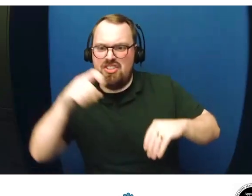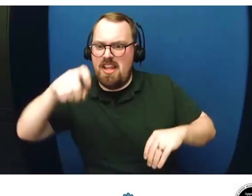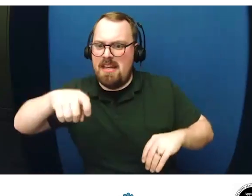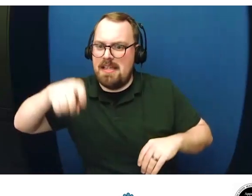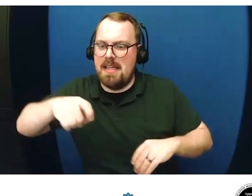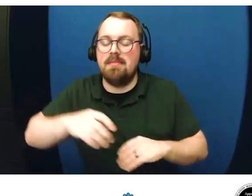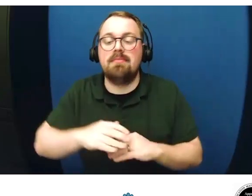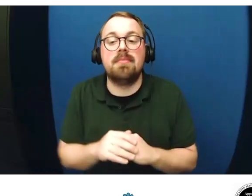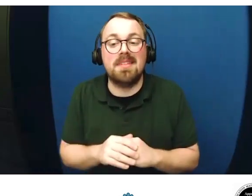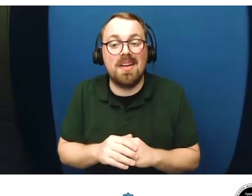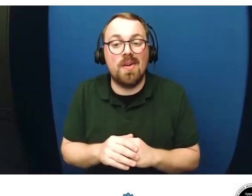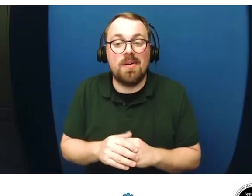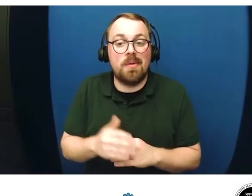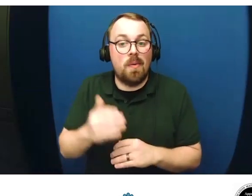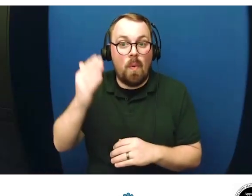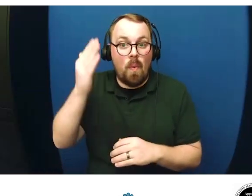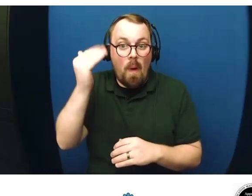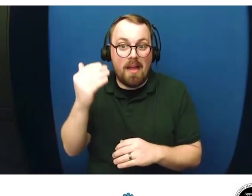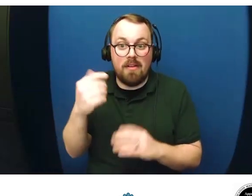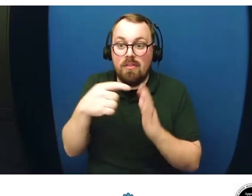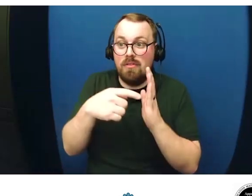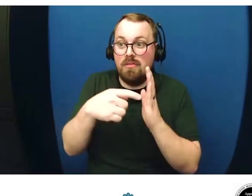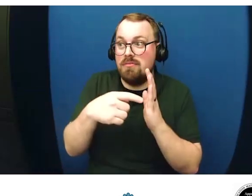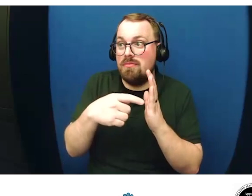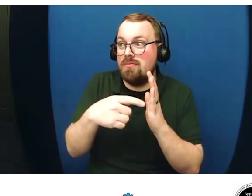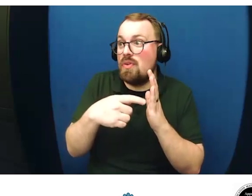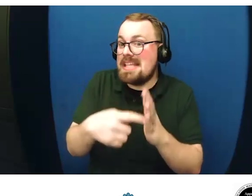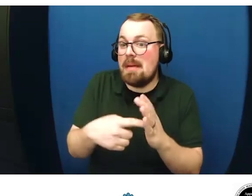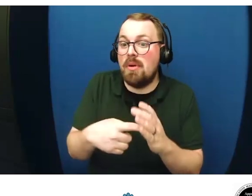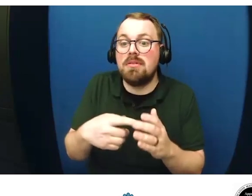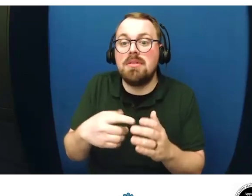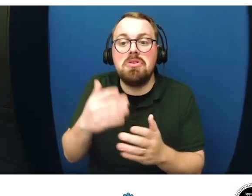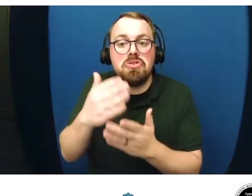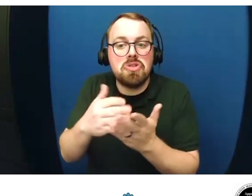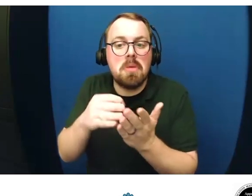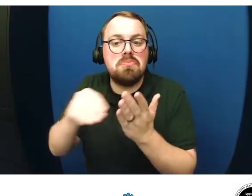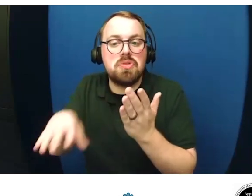because if...for our students who are more proficient communicators,